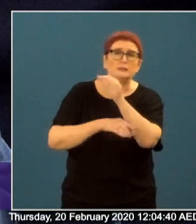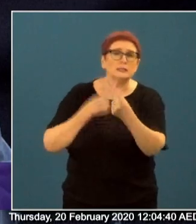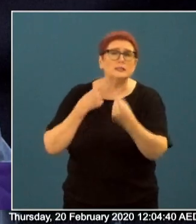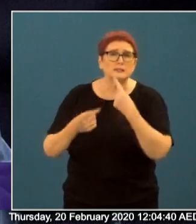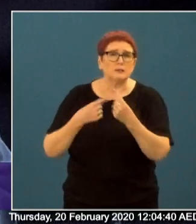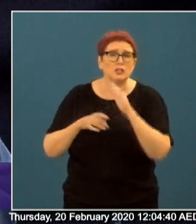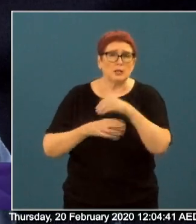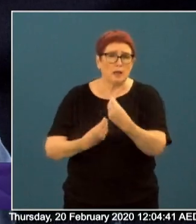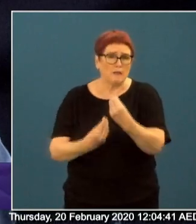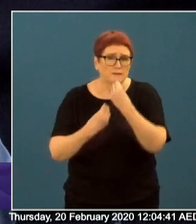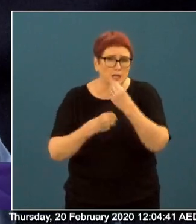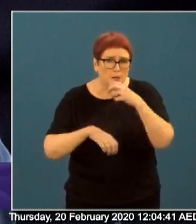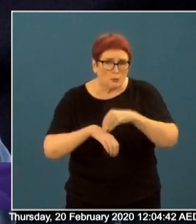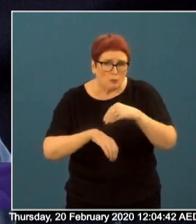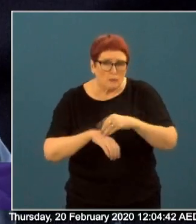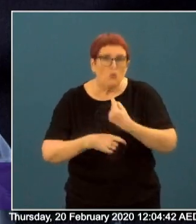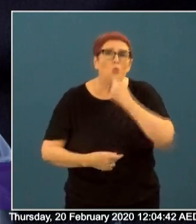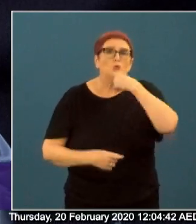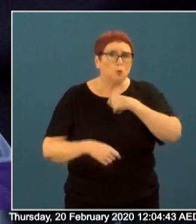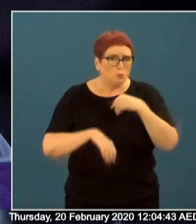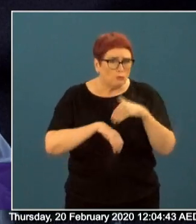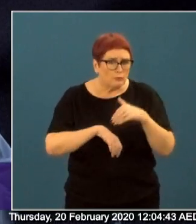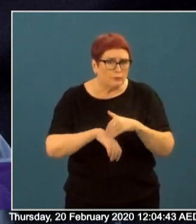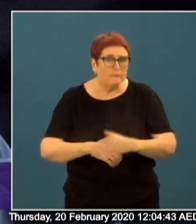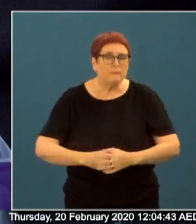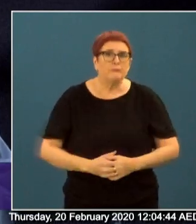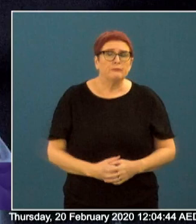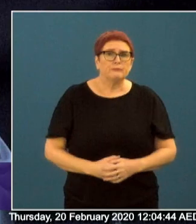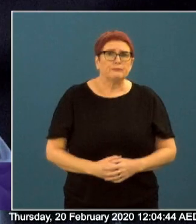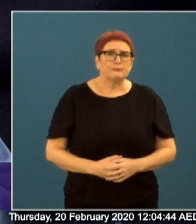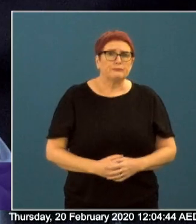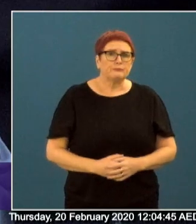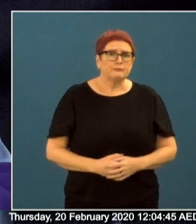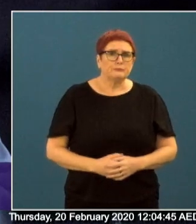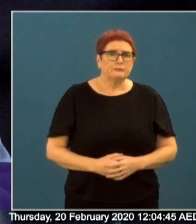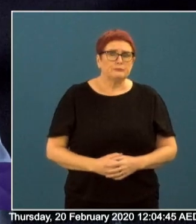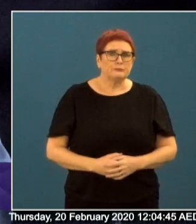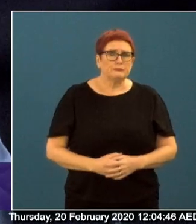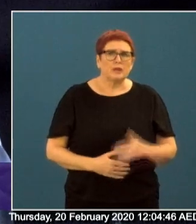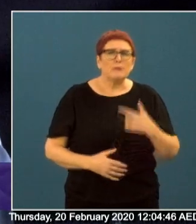I'm not aware of — and it may just be a gap in my knowledge, as I'm primarily focused on mental health.